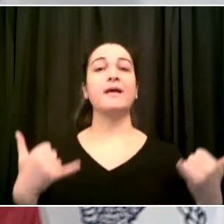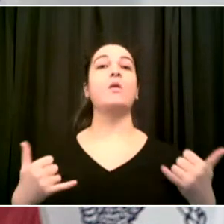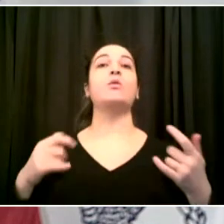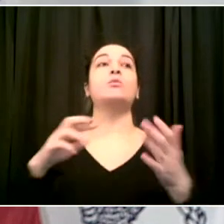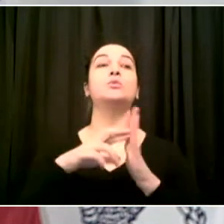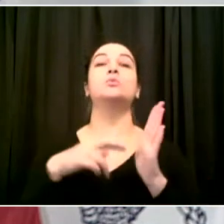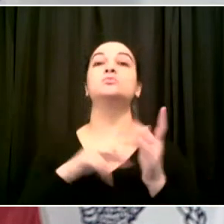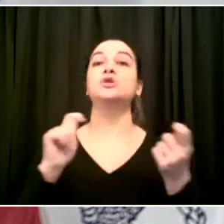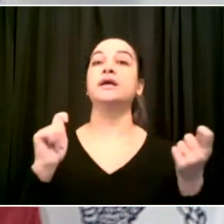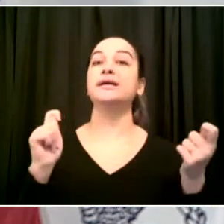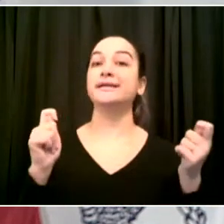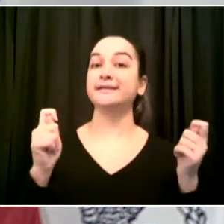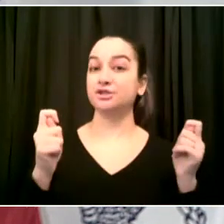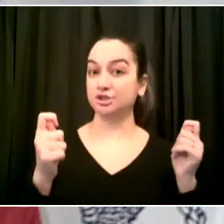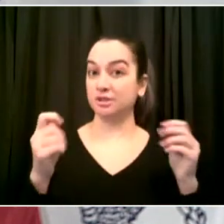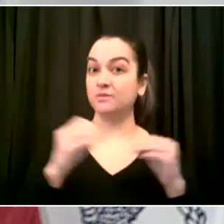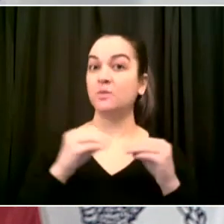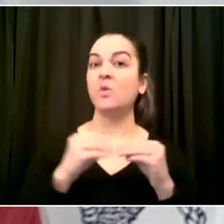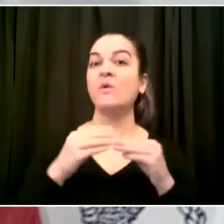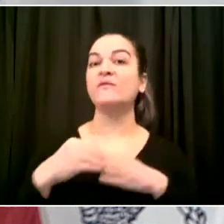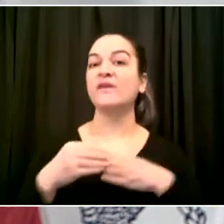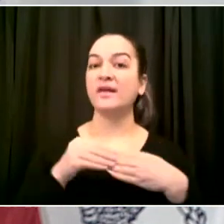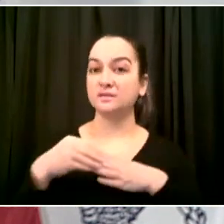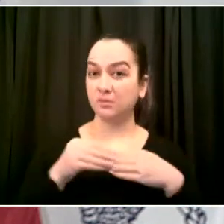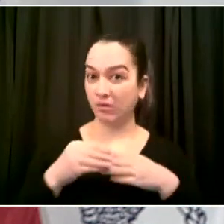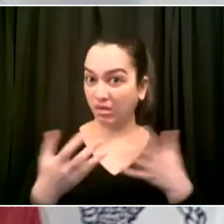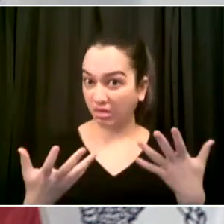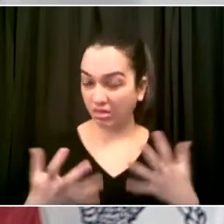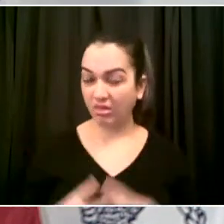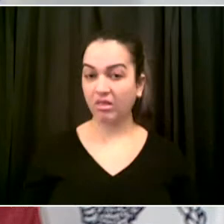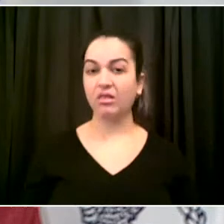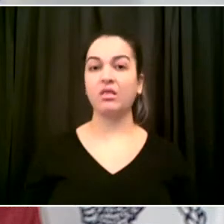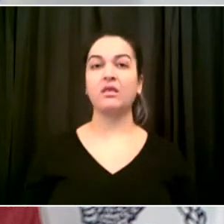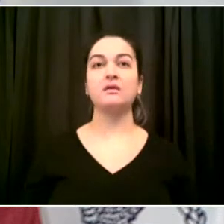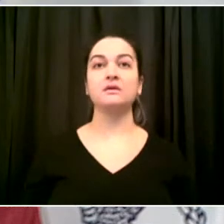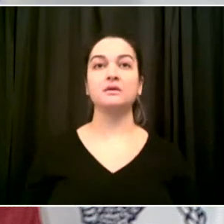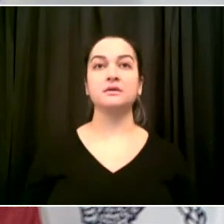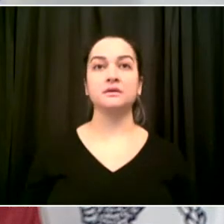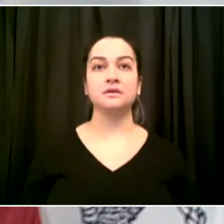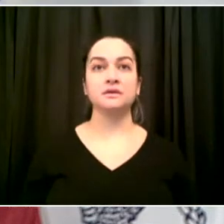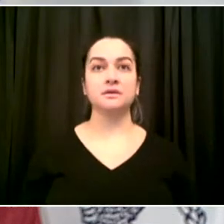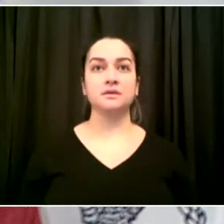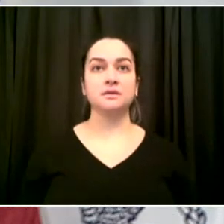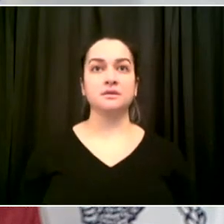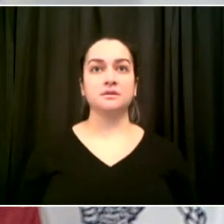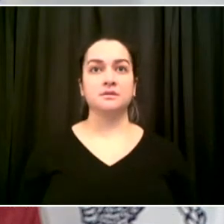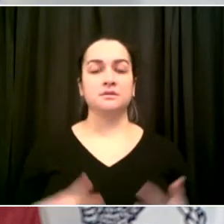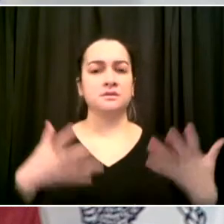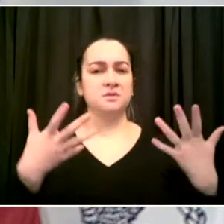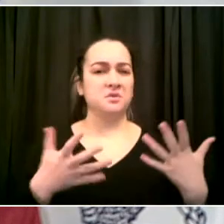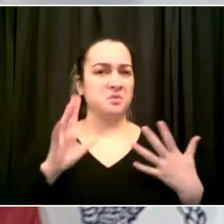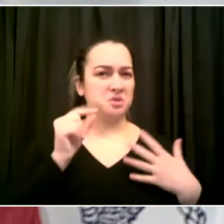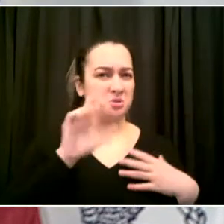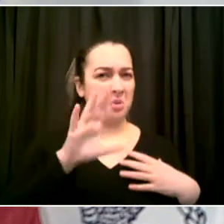UP TO THE STATE EDUCATION DEPARTMENT BUUT GIVEN ERIC CITIES FAST SIZE AND HOW CHILDREN ARE LEARNING DIFFERENTLY THIS YEAR, I'M WONDERING IF YOU